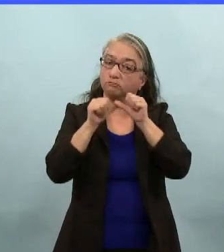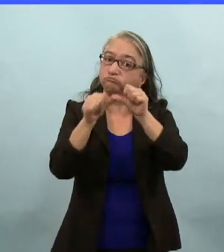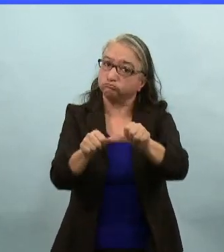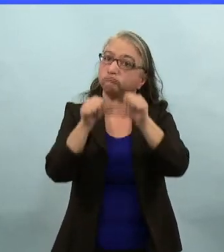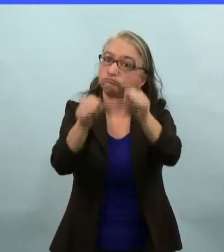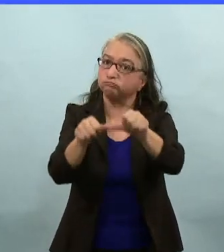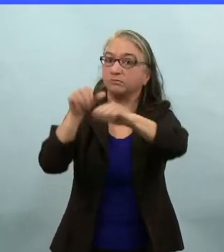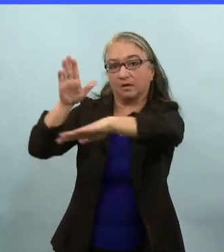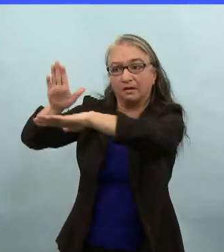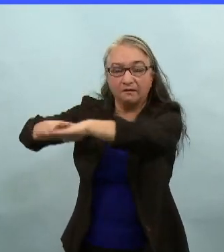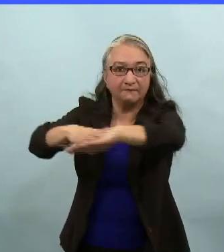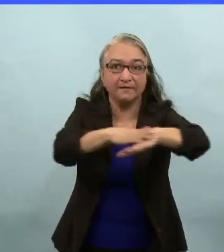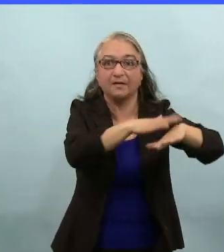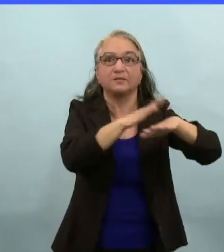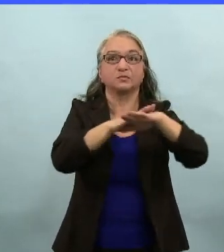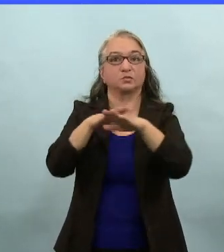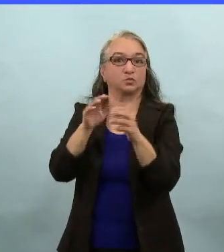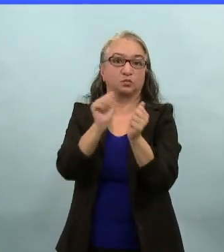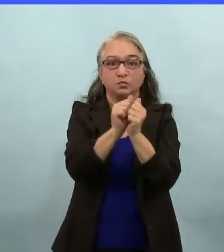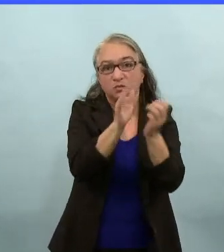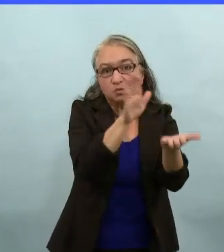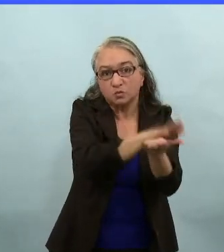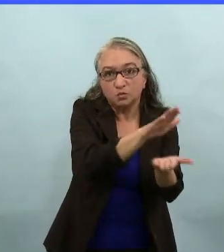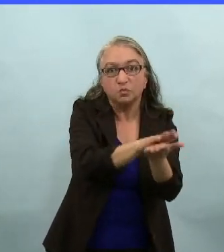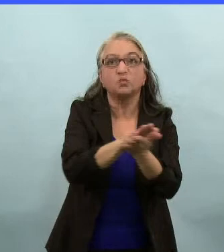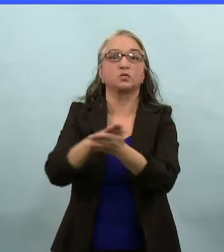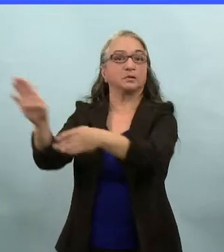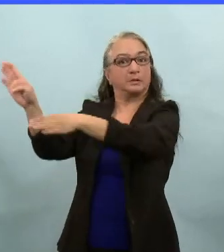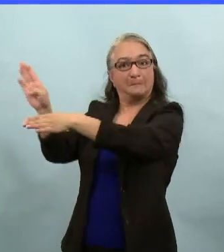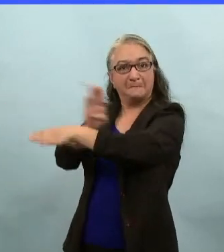in addition to getting vaccinated there are many other ways you can help mitigate the risks of